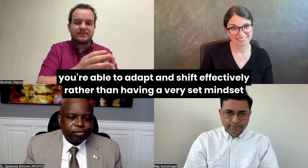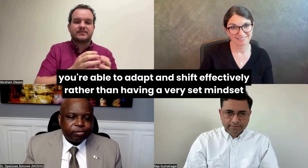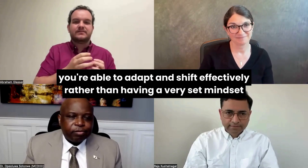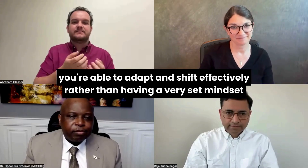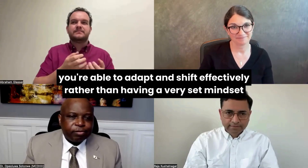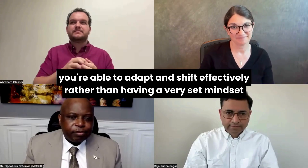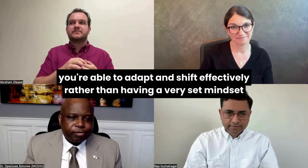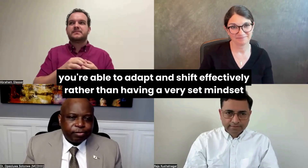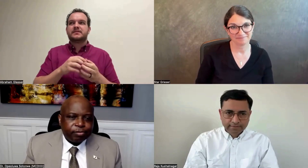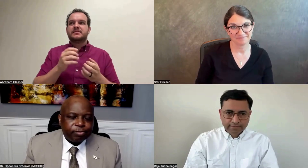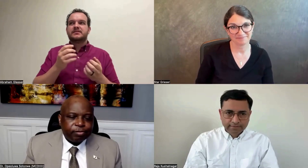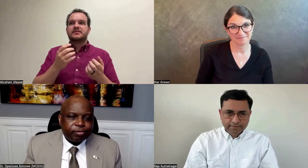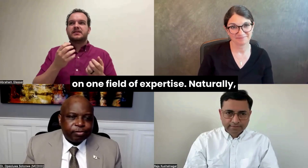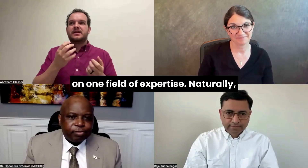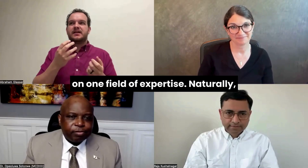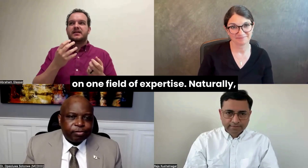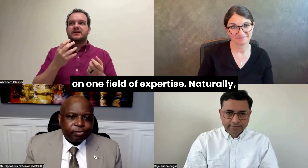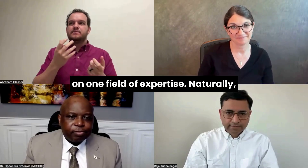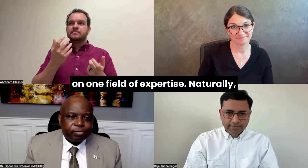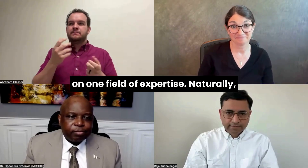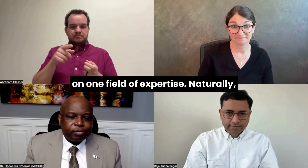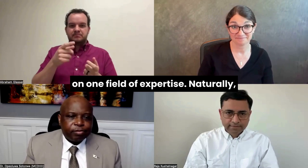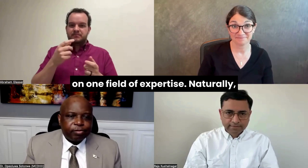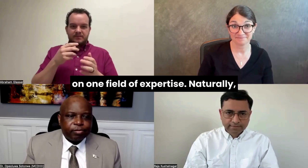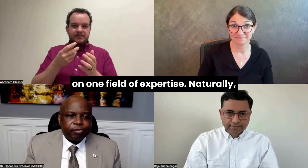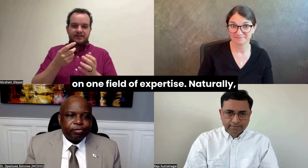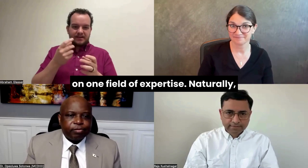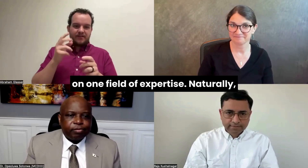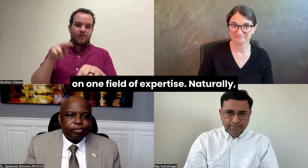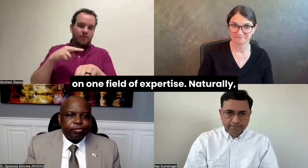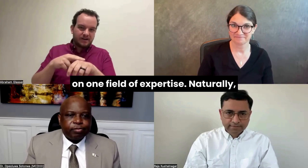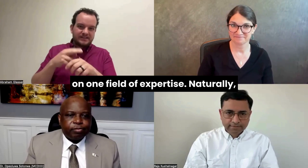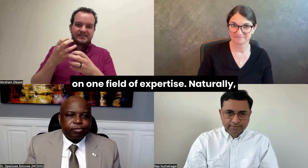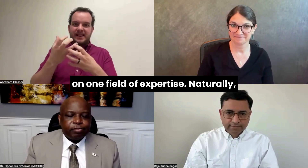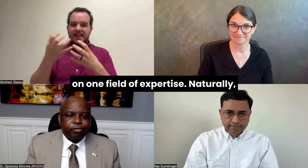on one field of expertise. Naturally,